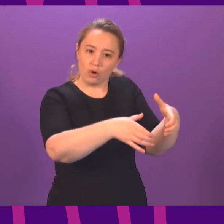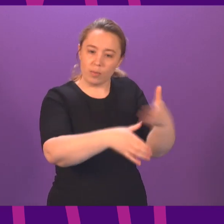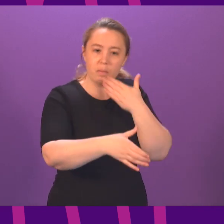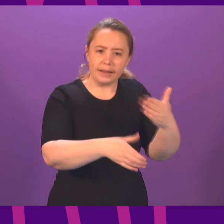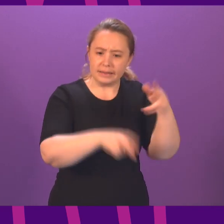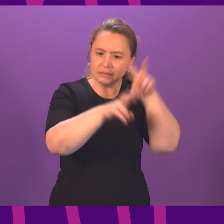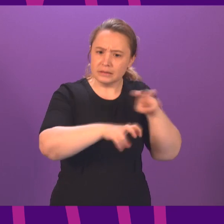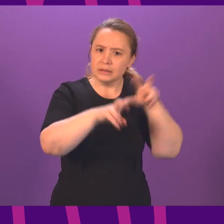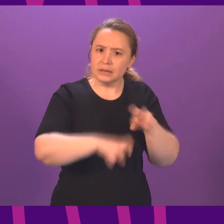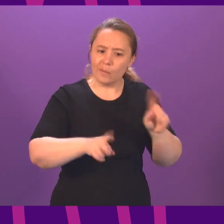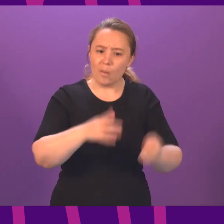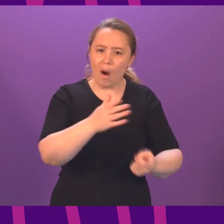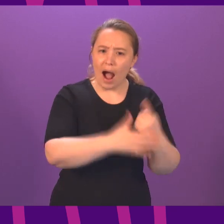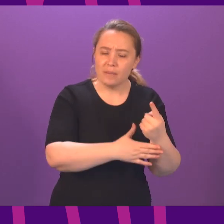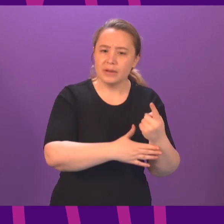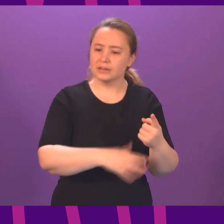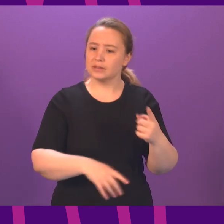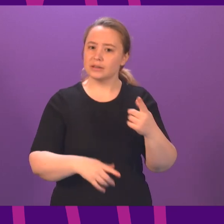partners to see what more we can do. Throughout the pandemic, we have increased funding to